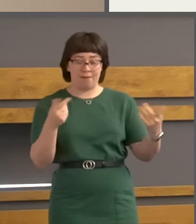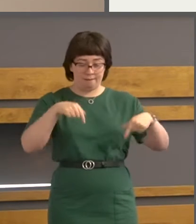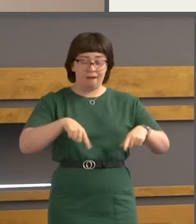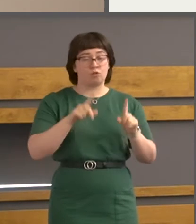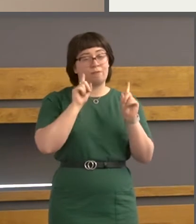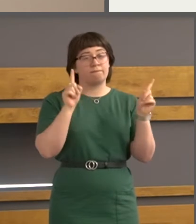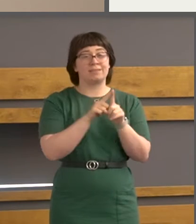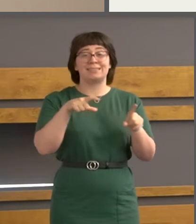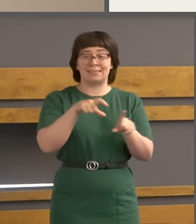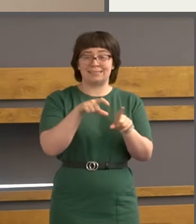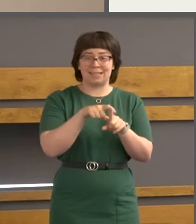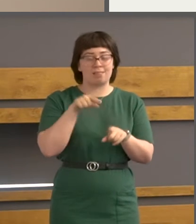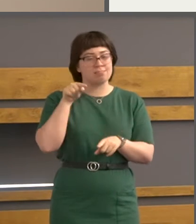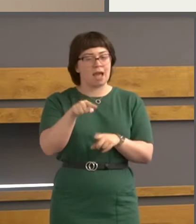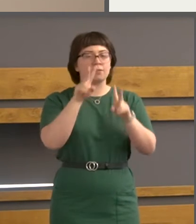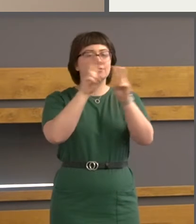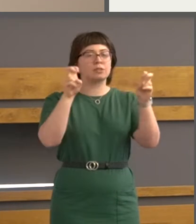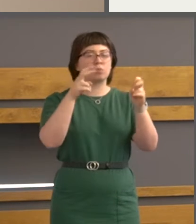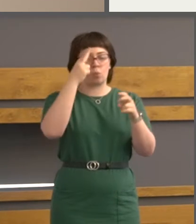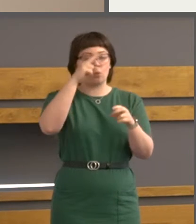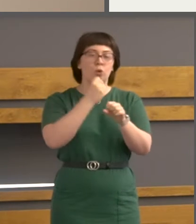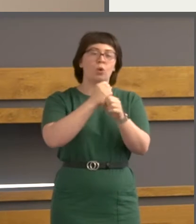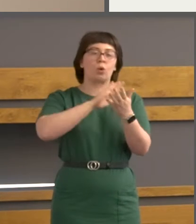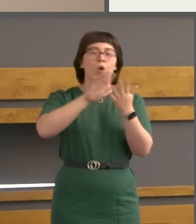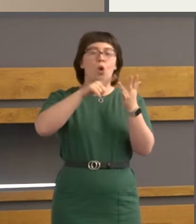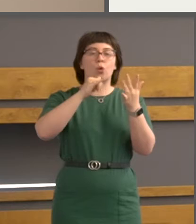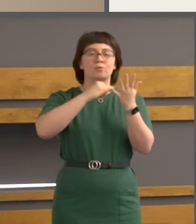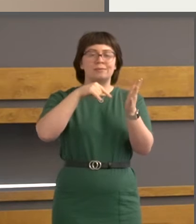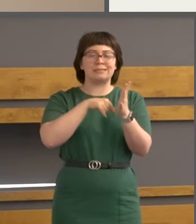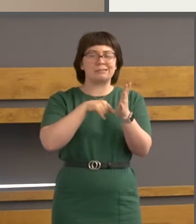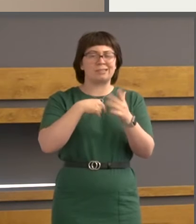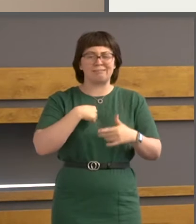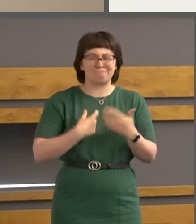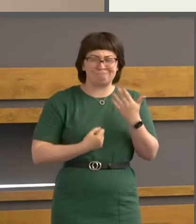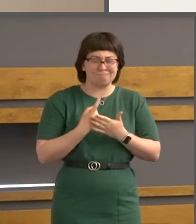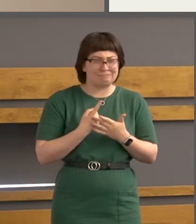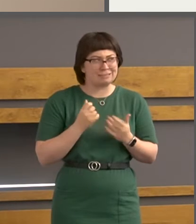And that piece is titled Ghosts. And I haven't quite done anything with it, but it was my kind of starting point